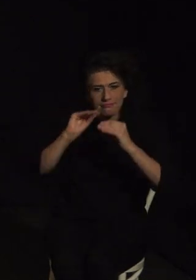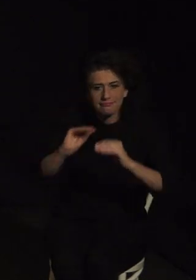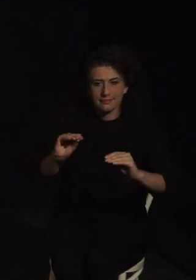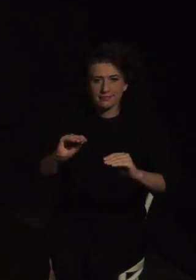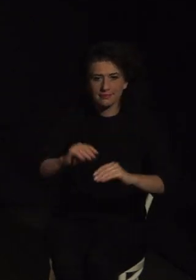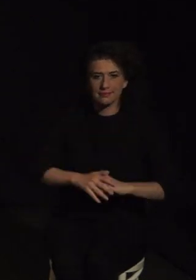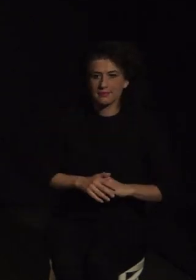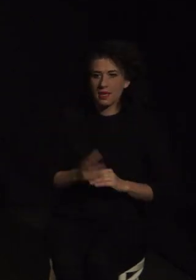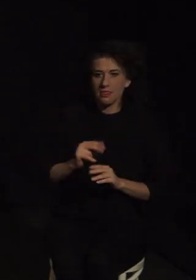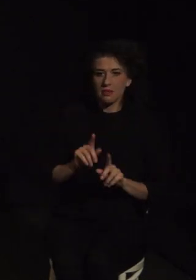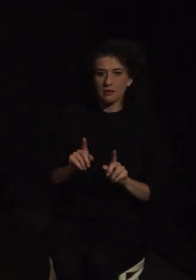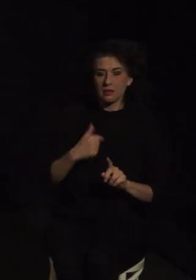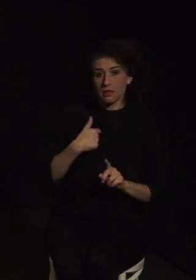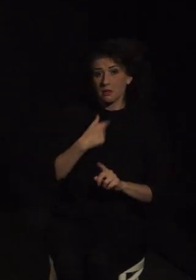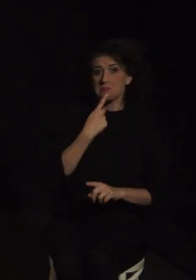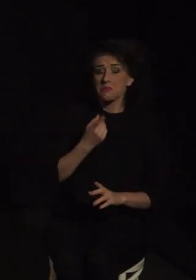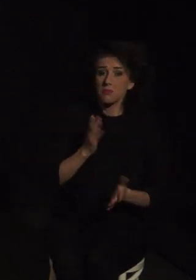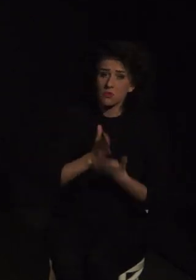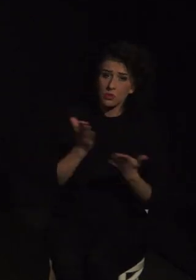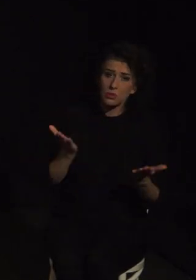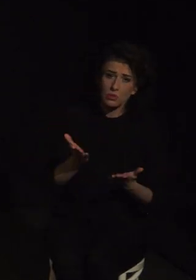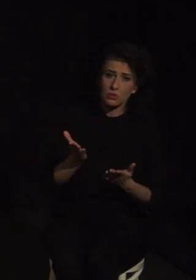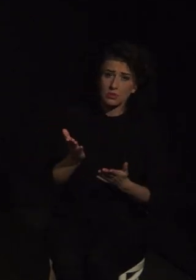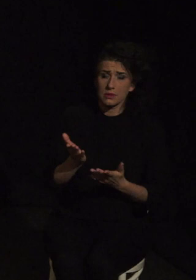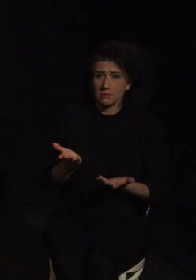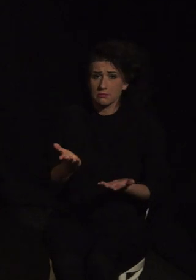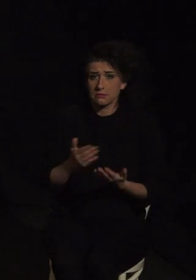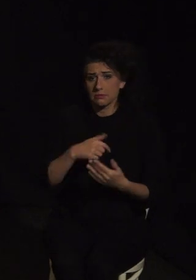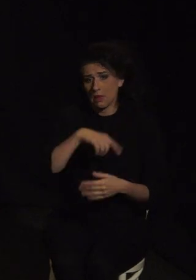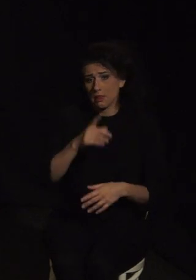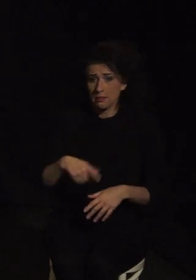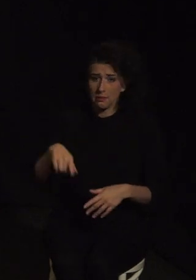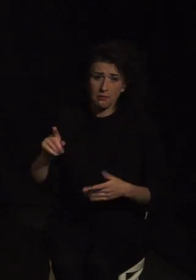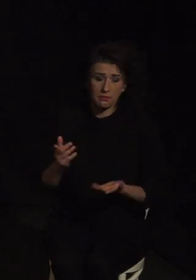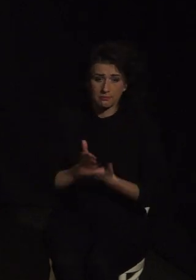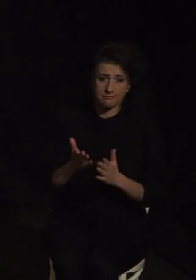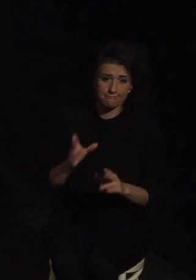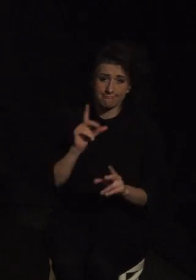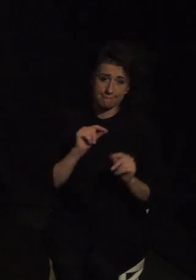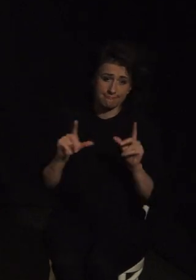It is not enough to say it sonorously or less sonorously.